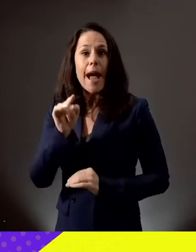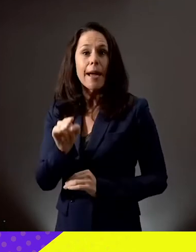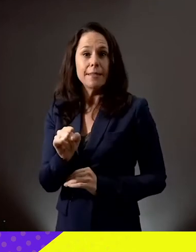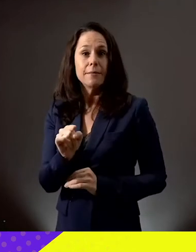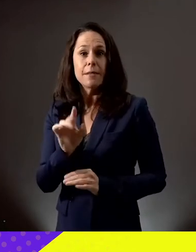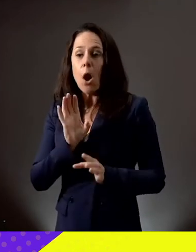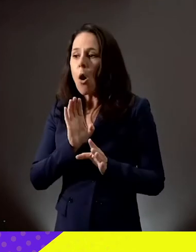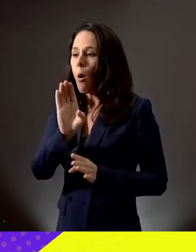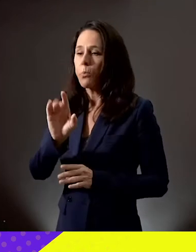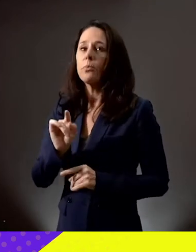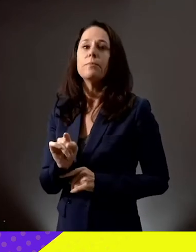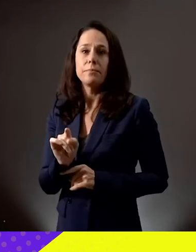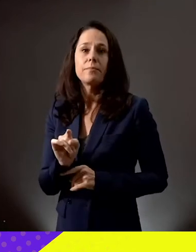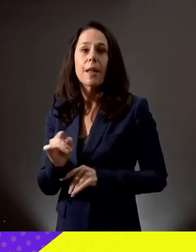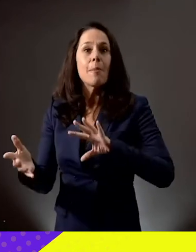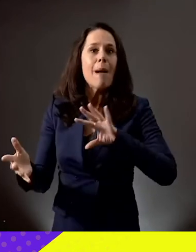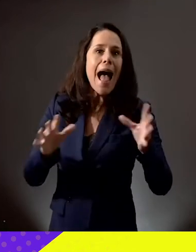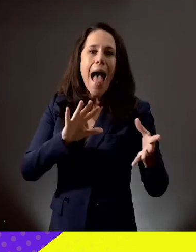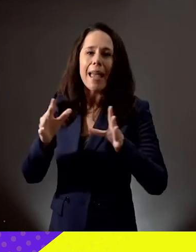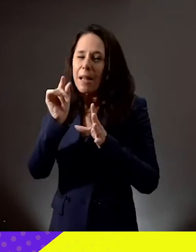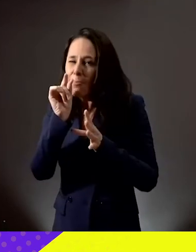But the figures shocked us a bit.